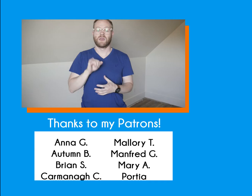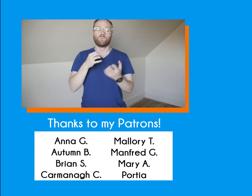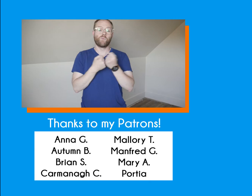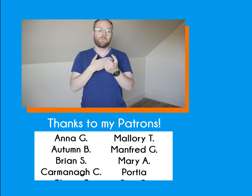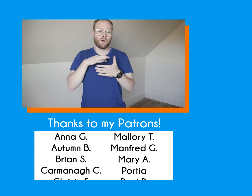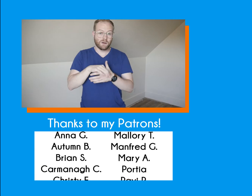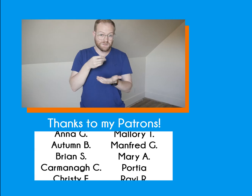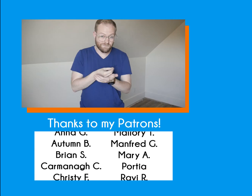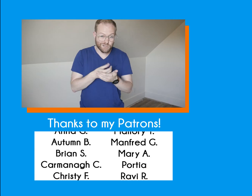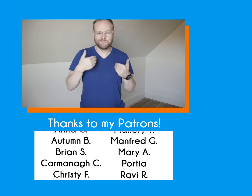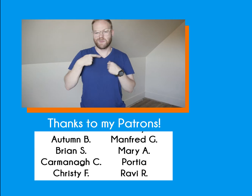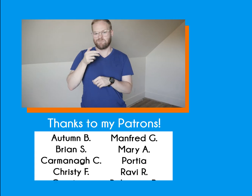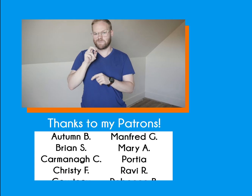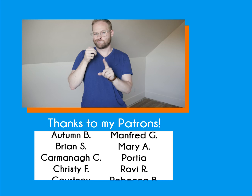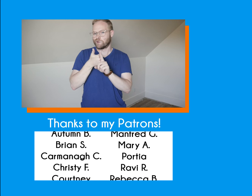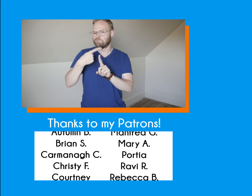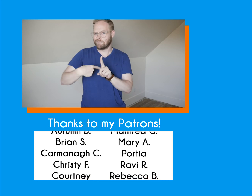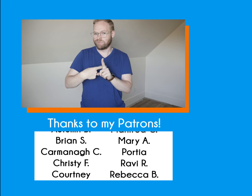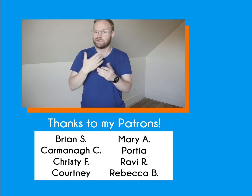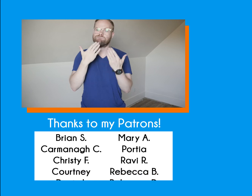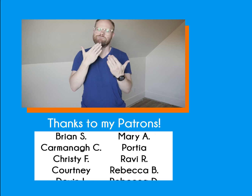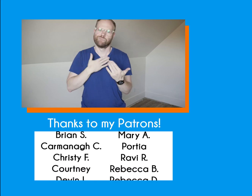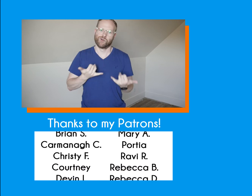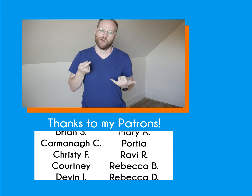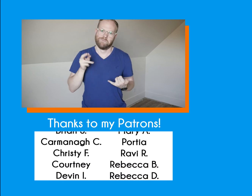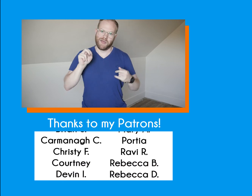If you want to support me, I have Patreon, which is monthly. Thank you to my current Patrons.